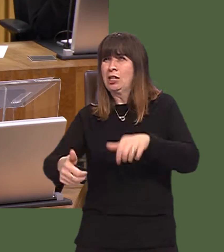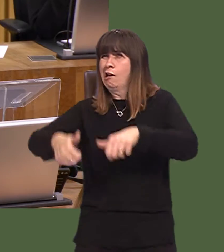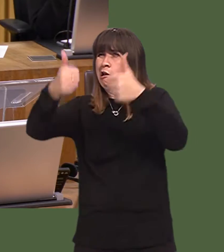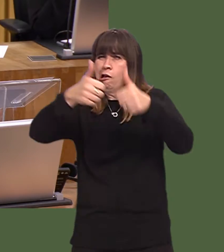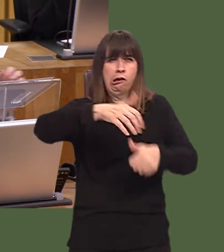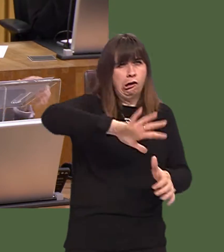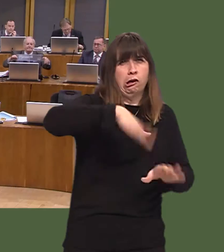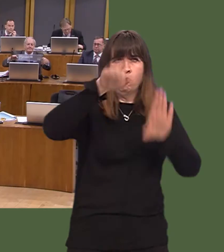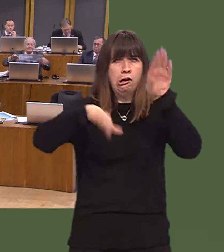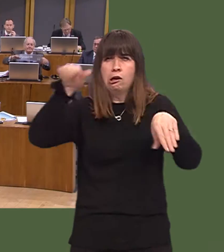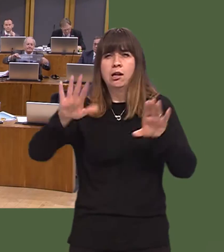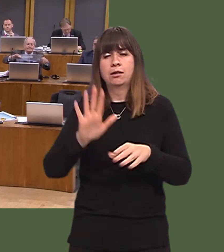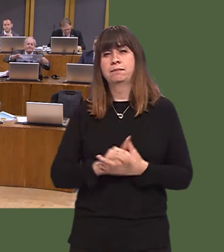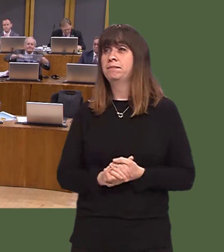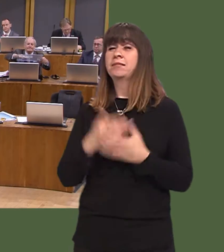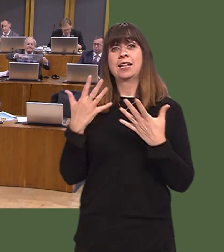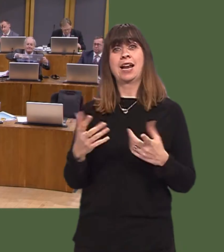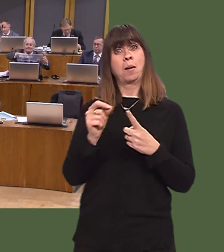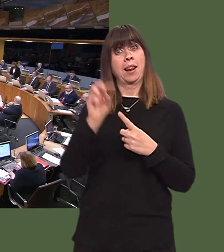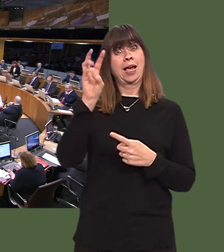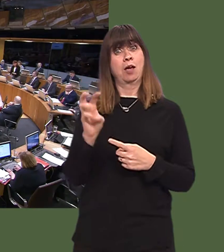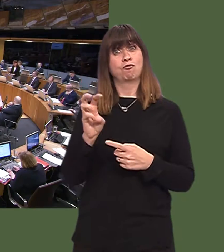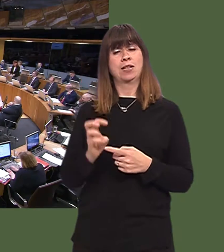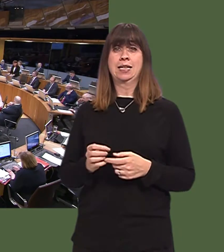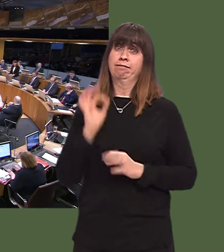Y Llywydd / The Llywydd: The leader of Plaid Cymru, Leanne Wood. Leanne Wood: Diolch, Lywydd.